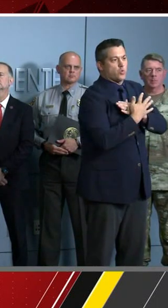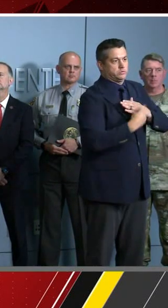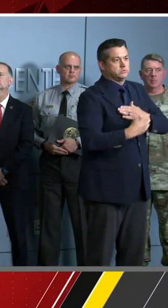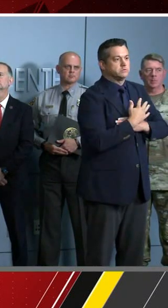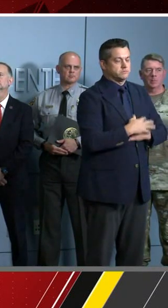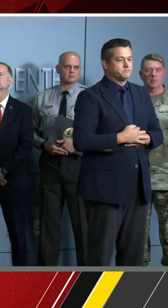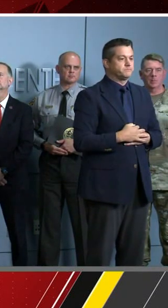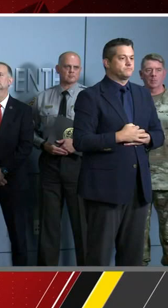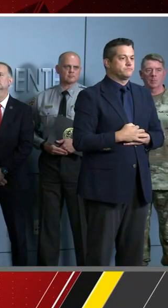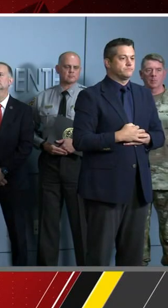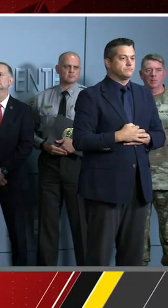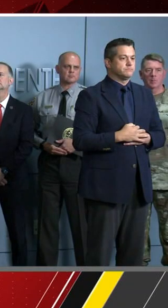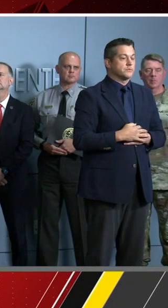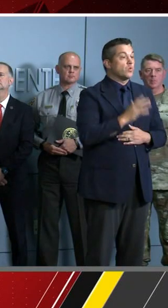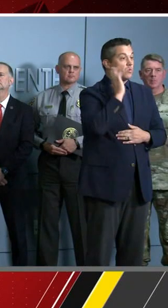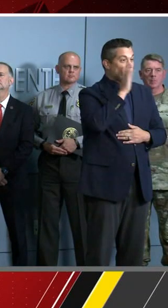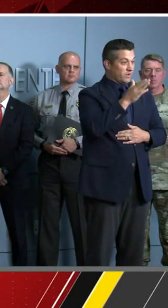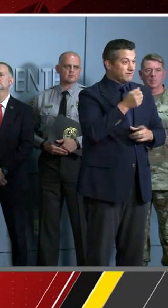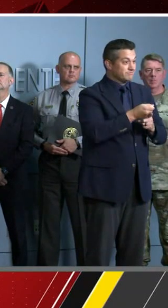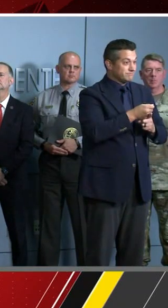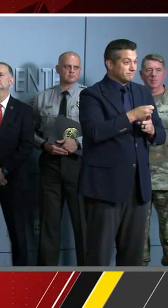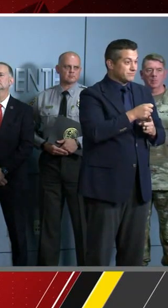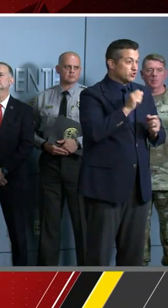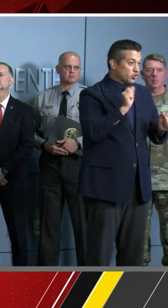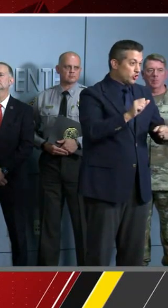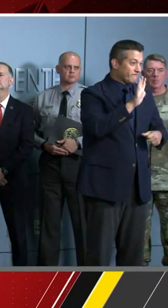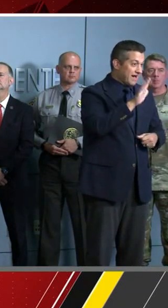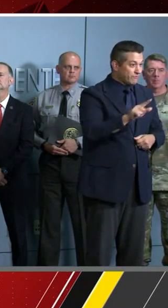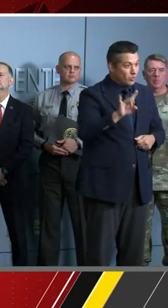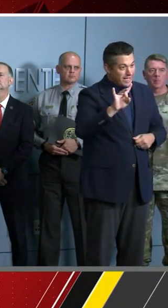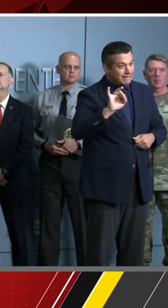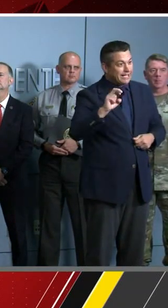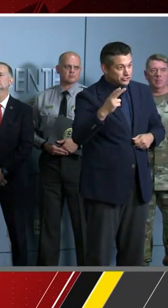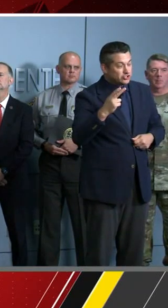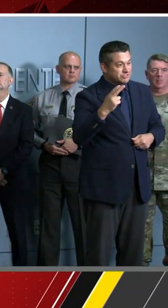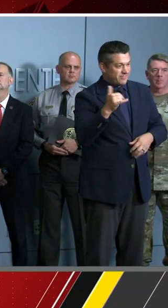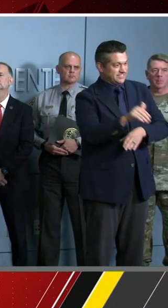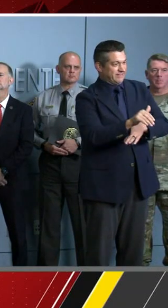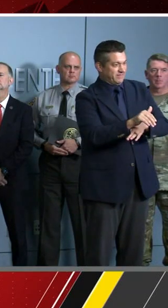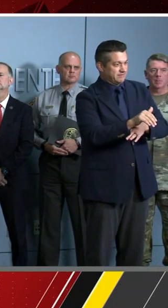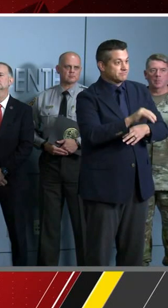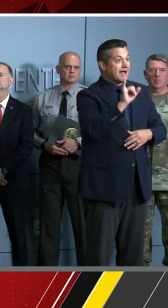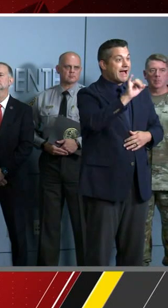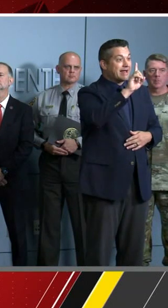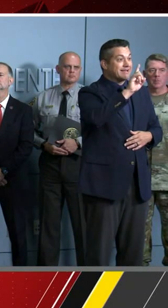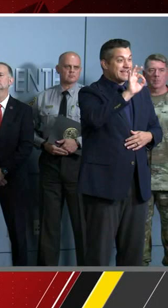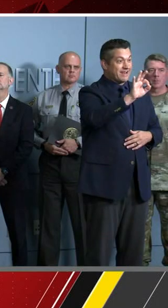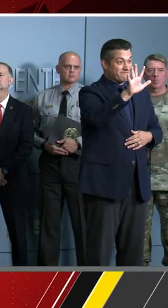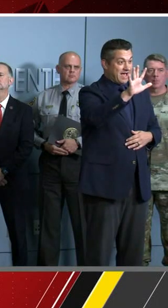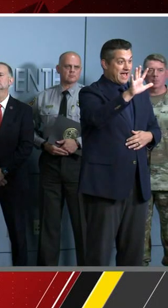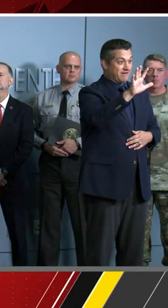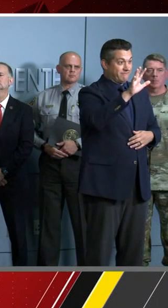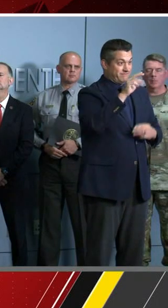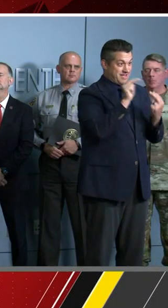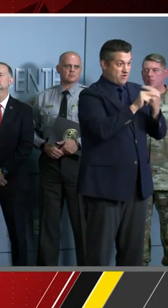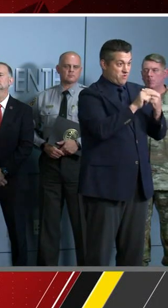of 5 to 8in east of I 95 is